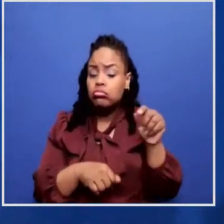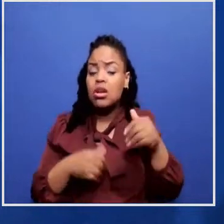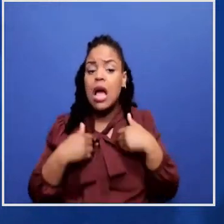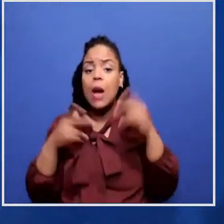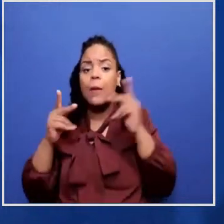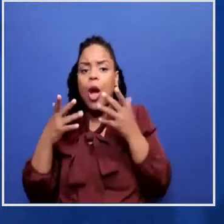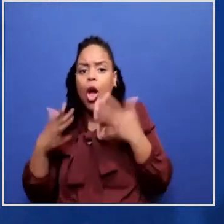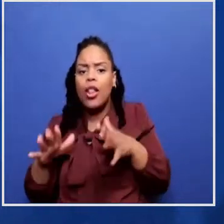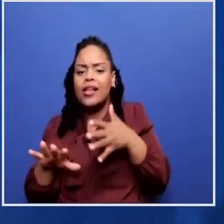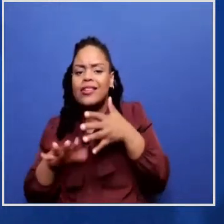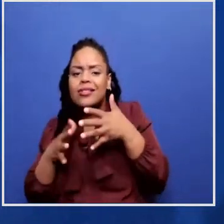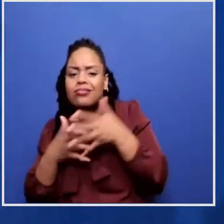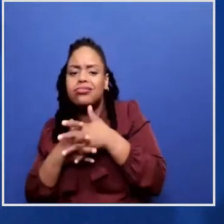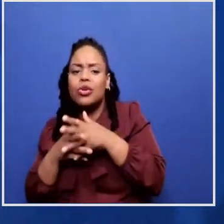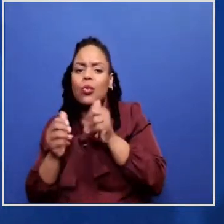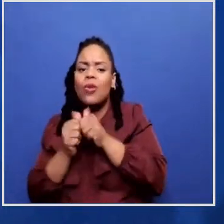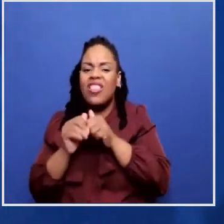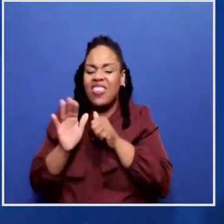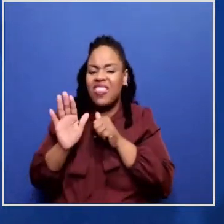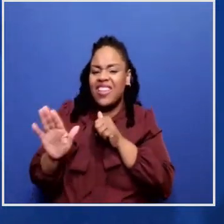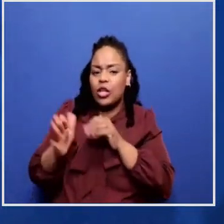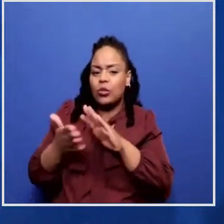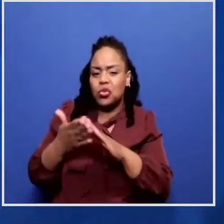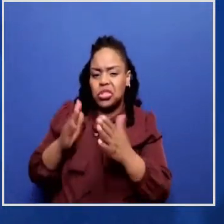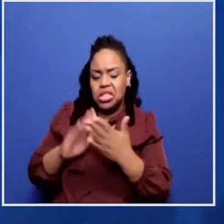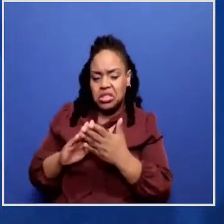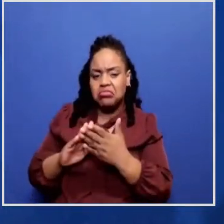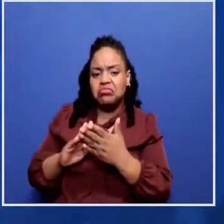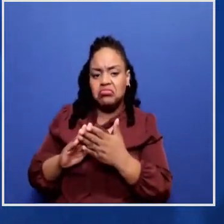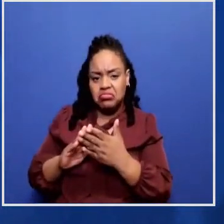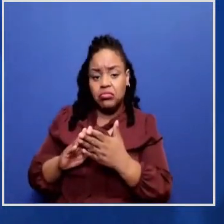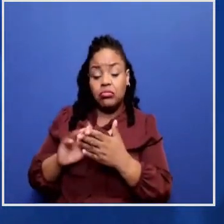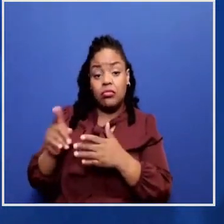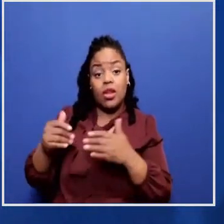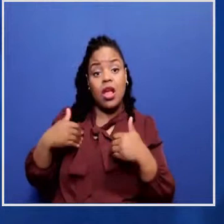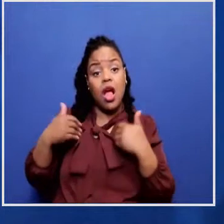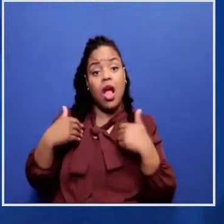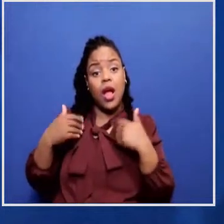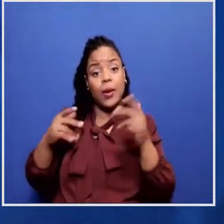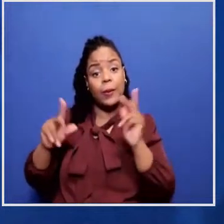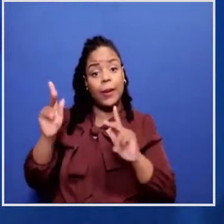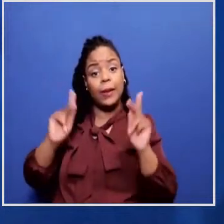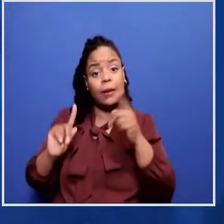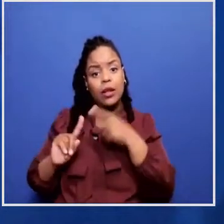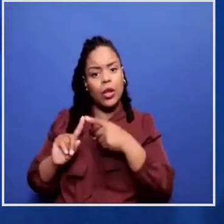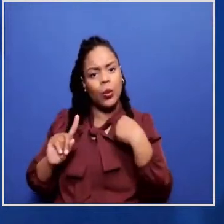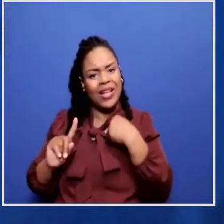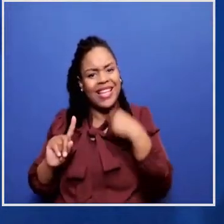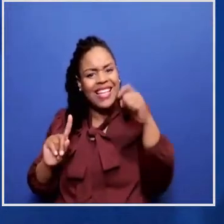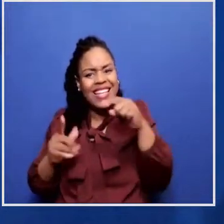WORK AND TO TALK WITH YOUNG PEOPLE THEMSELVES WHO ARE CONNECTED.